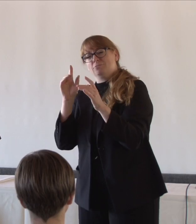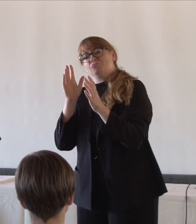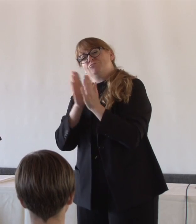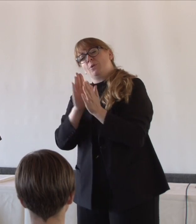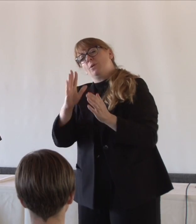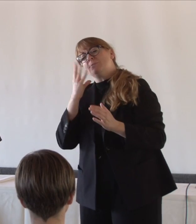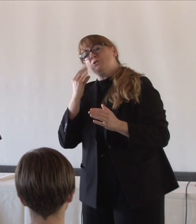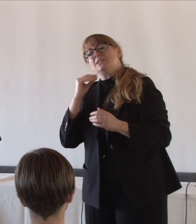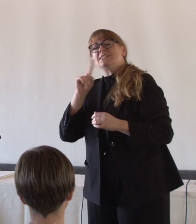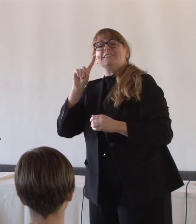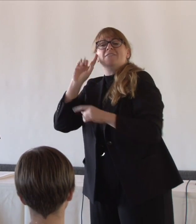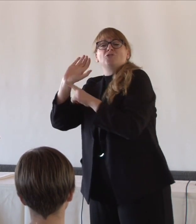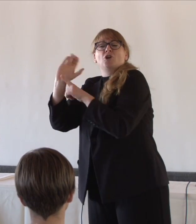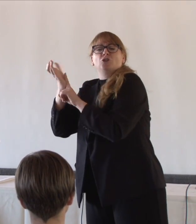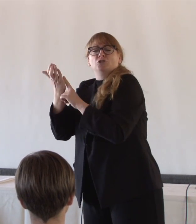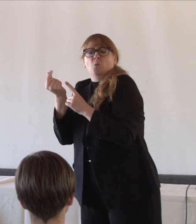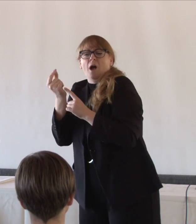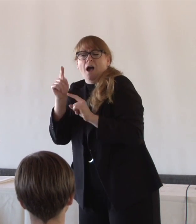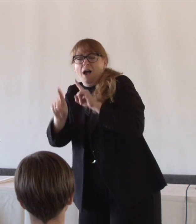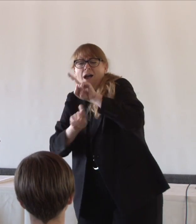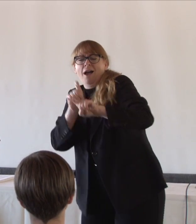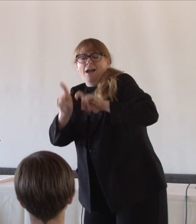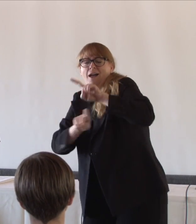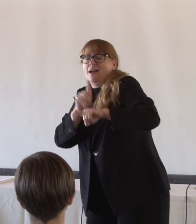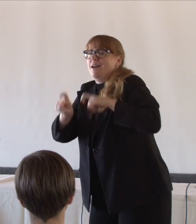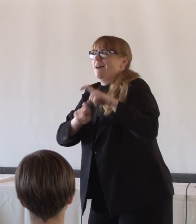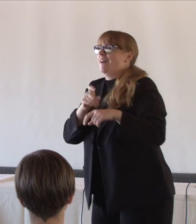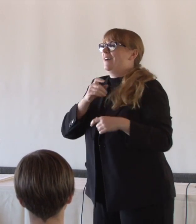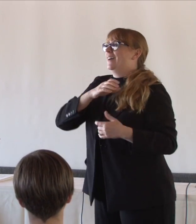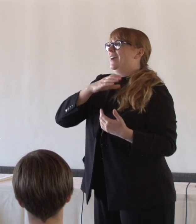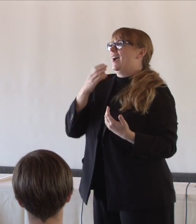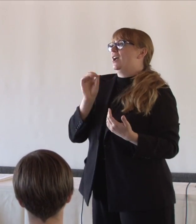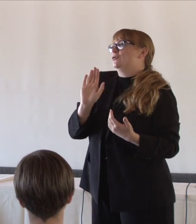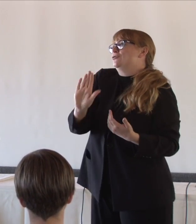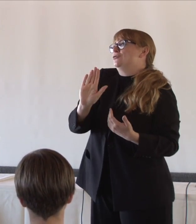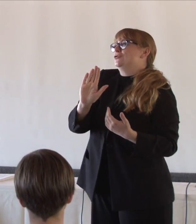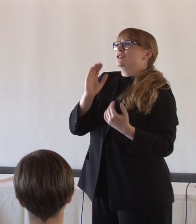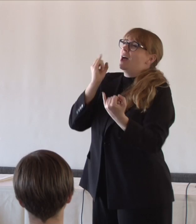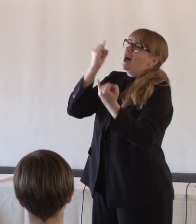to her about her experiences in the deaf culture. I wanted to hear from her